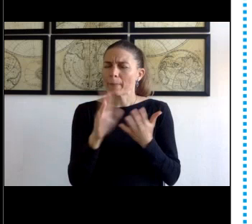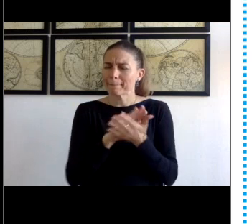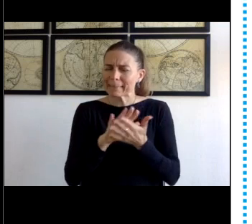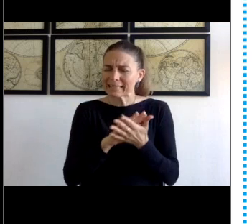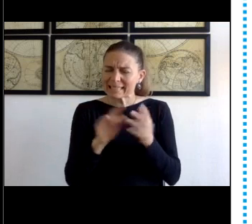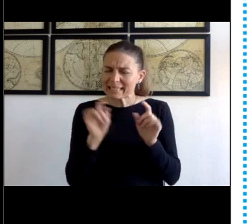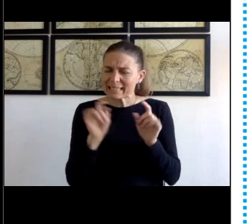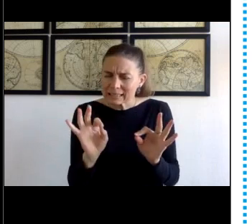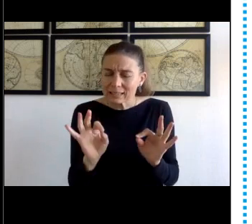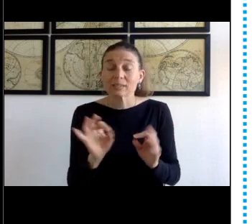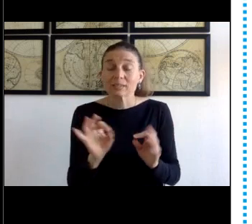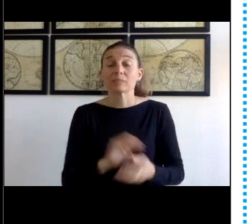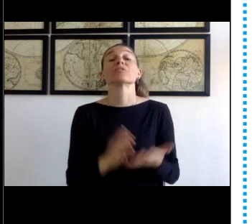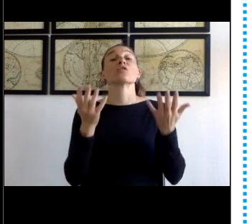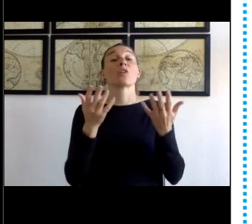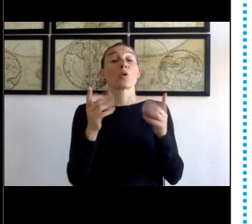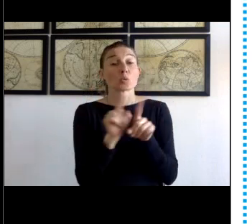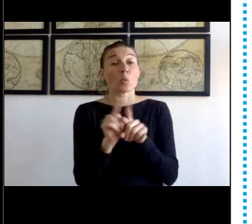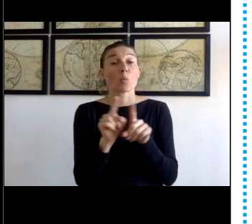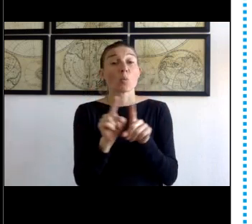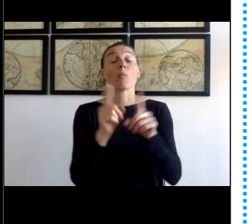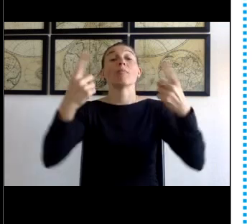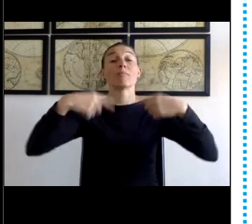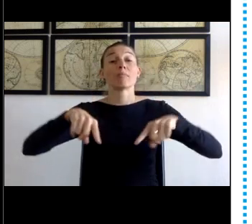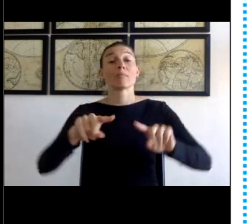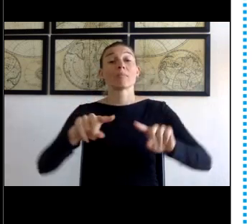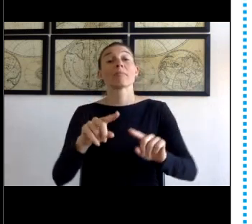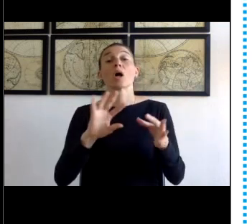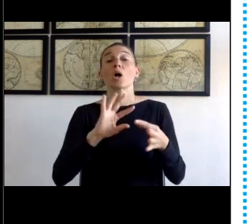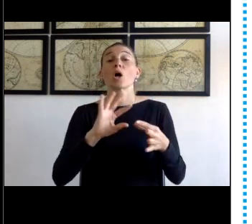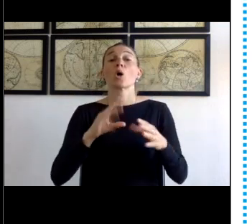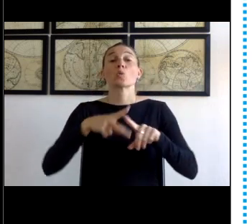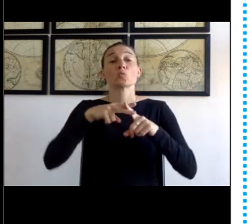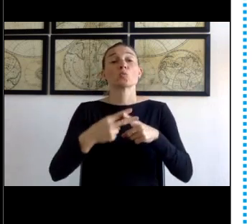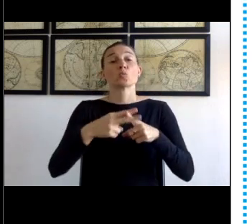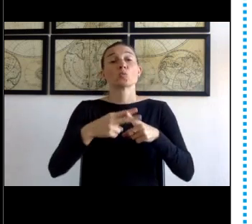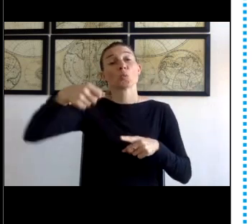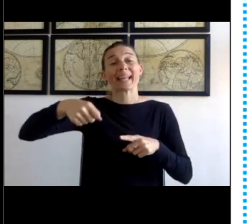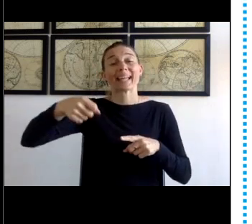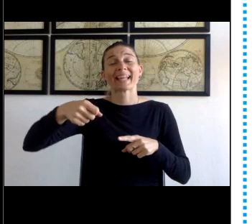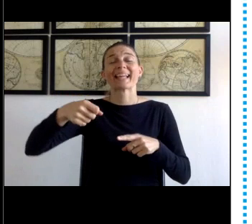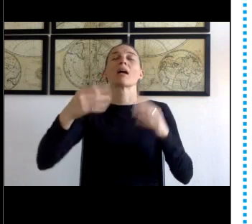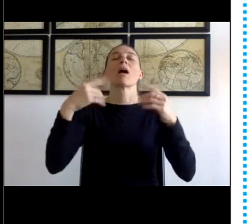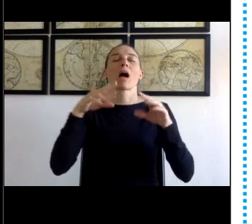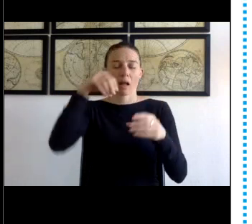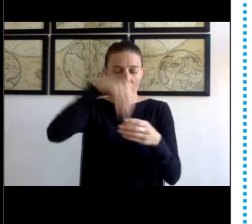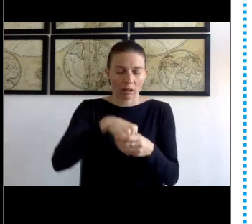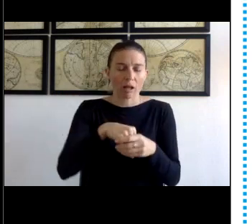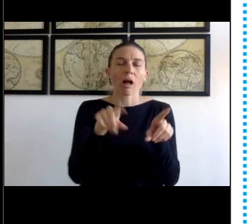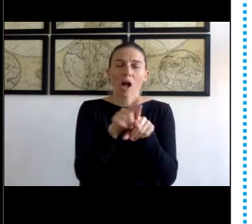you'll find a link to our toolkit which has a section on definitions, so those terms are explained there.